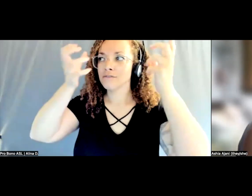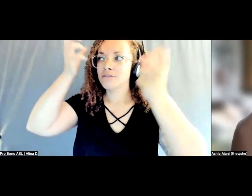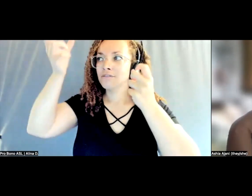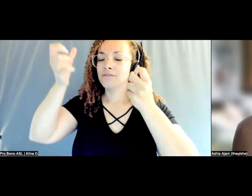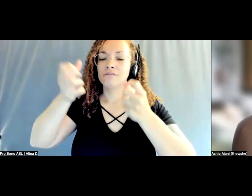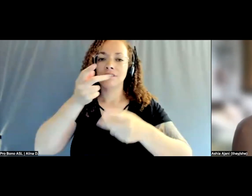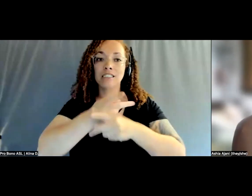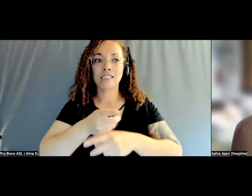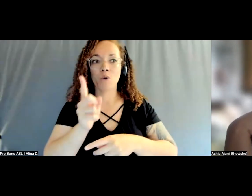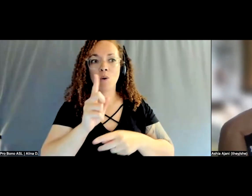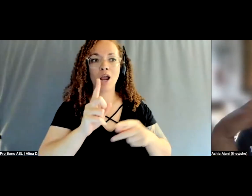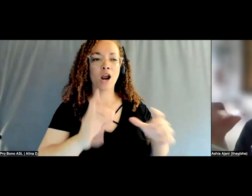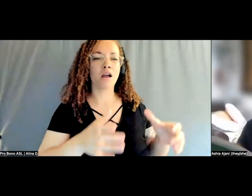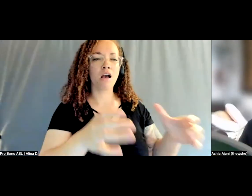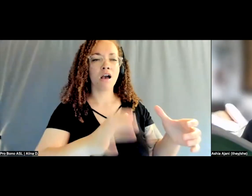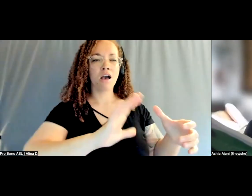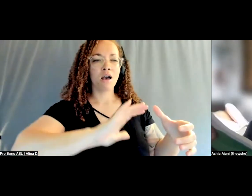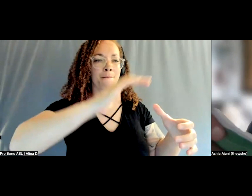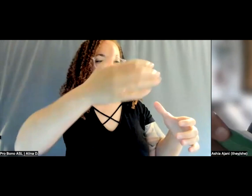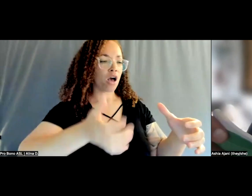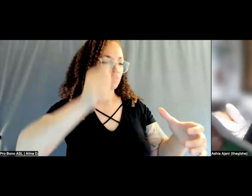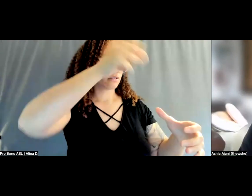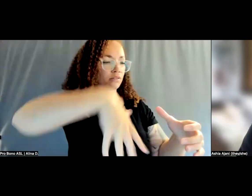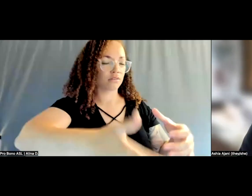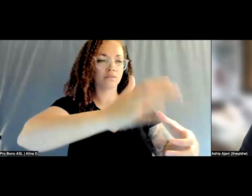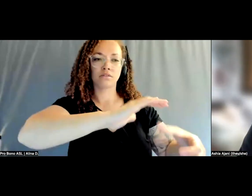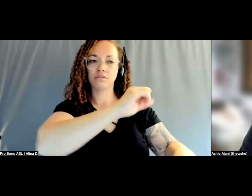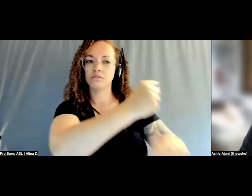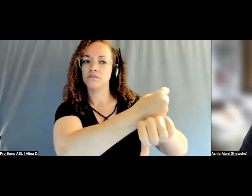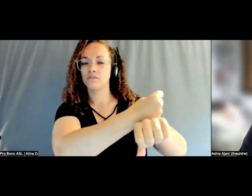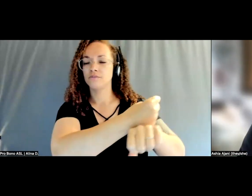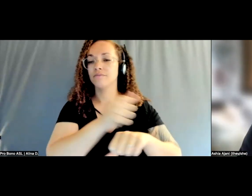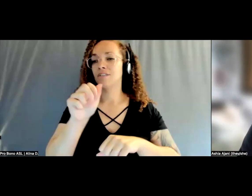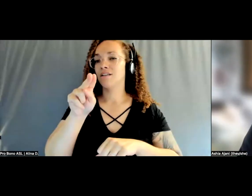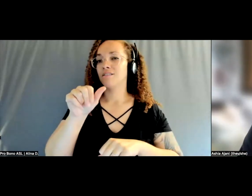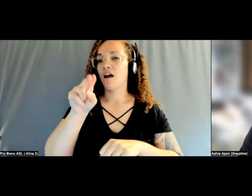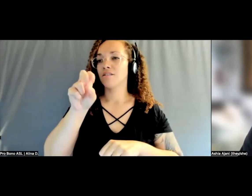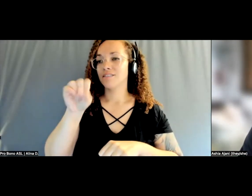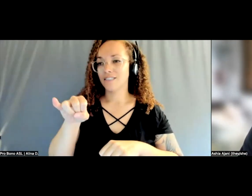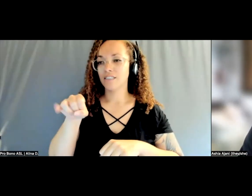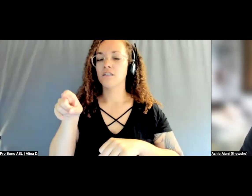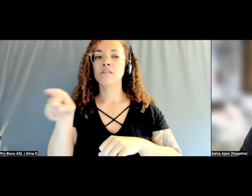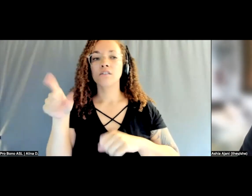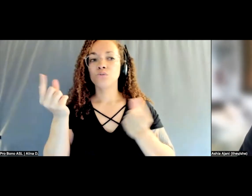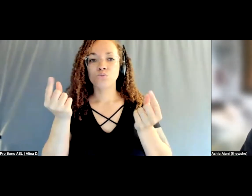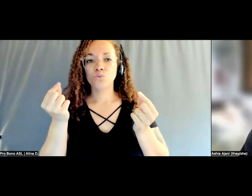3 anansi learned to shapeshift by watching distorted tides of the Atlantic. his long body—